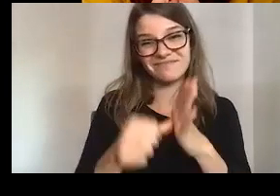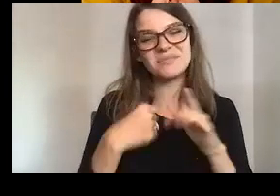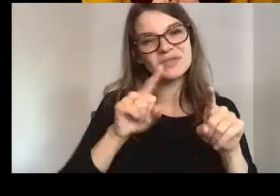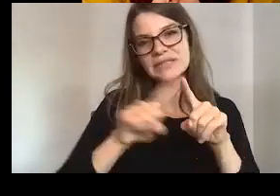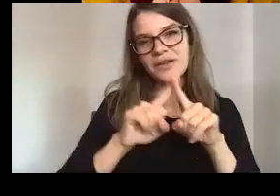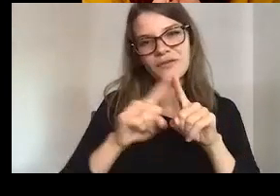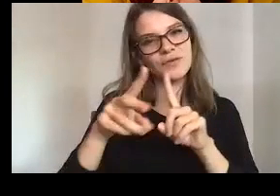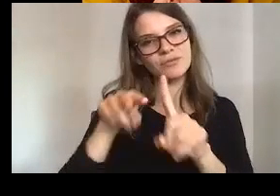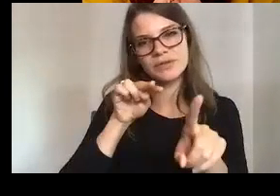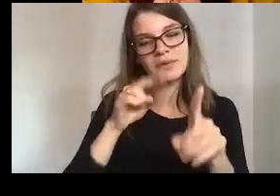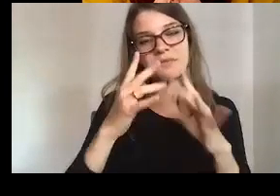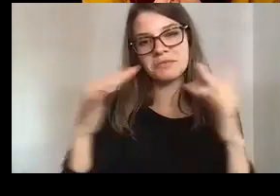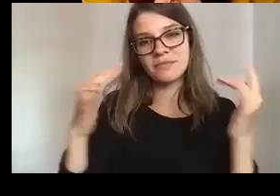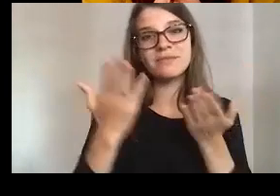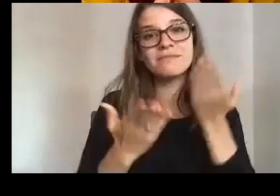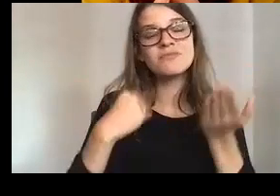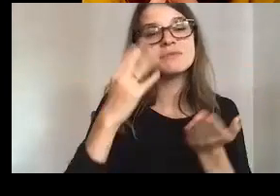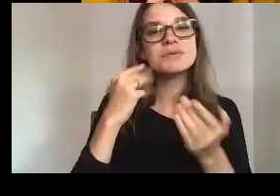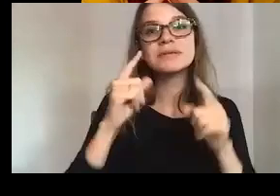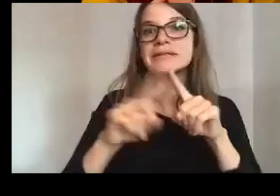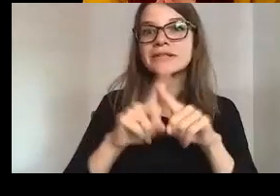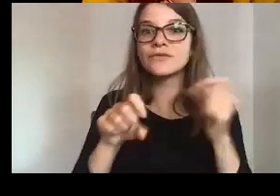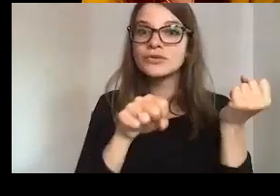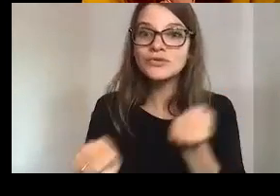and maybe experiencing different strengths and challenges of telehealth